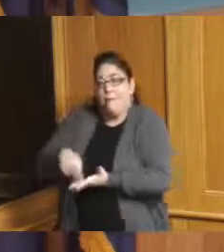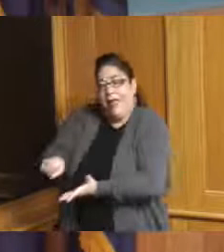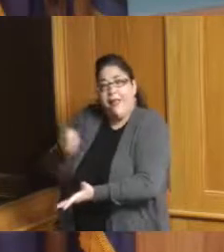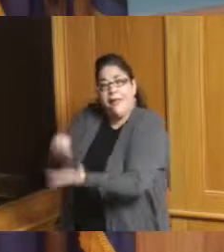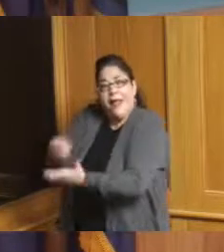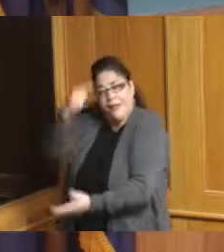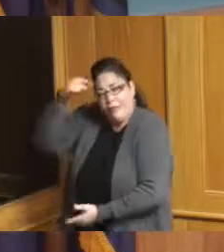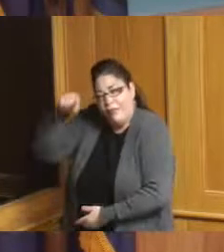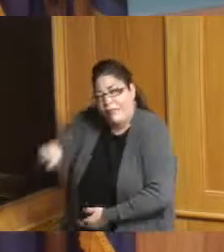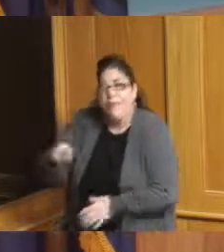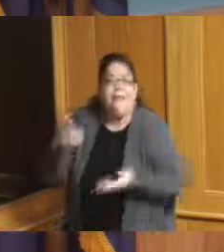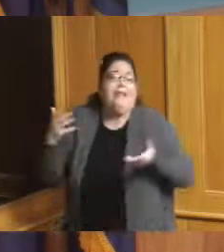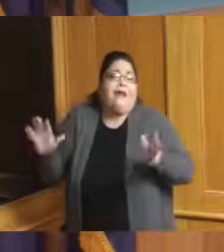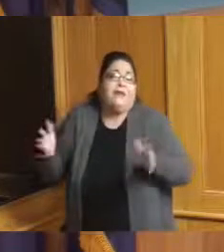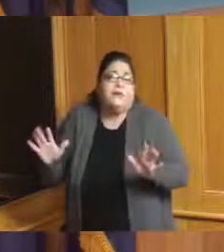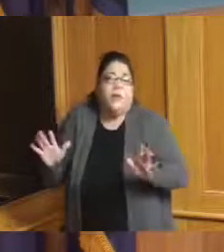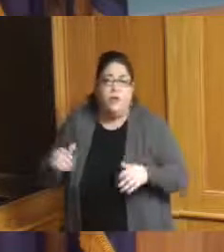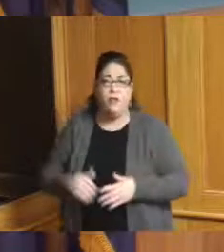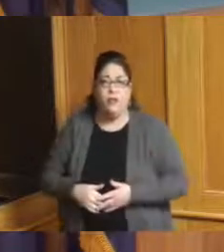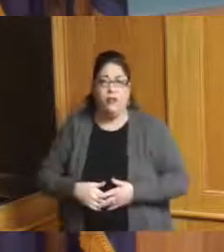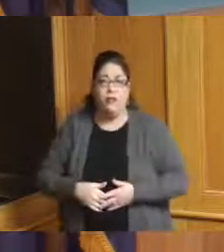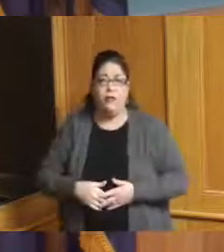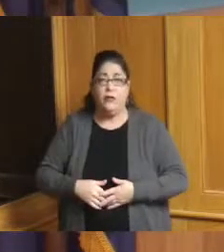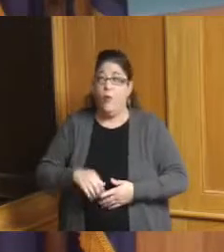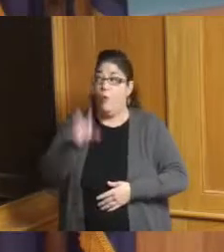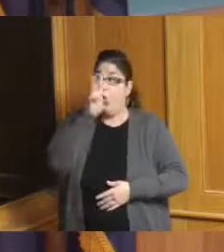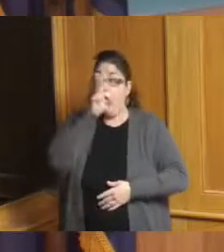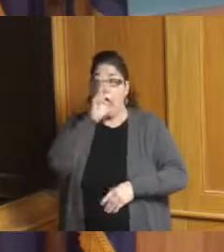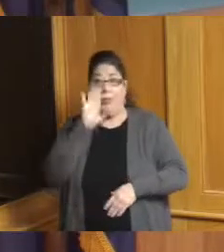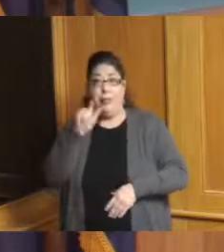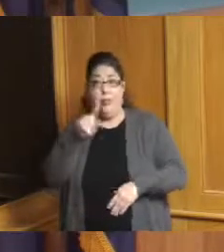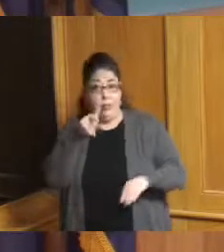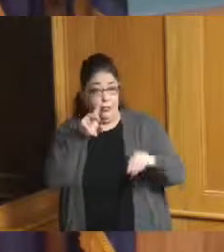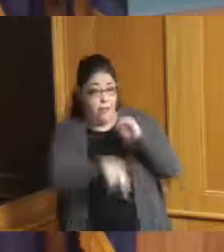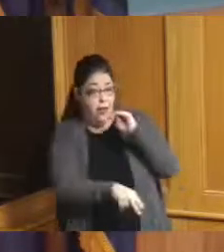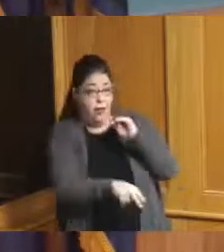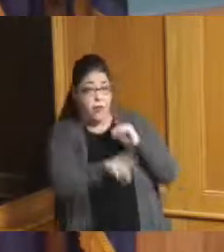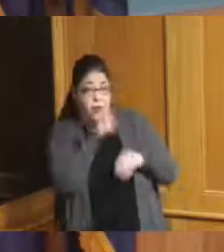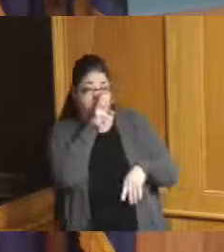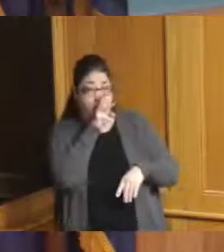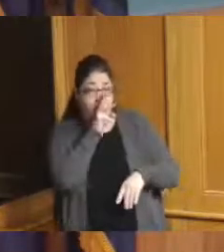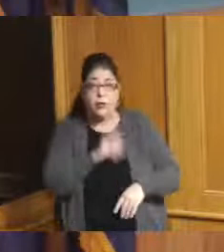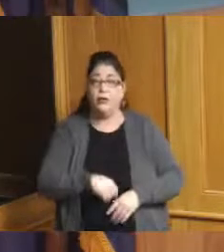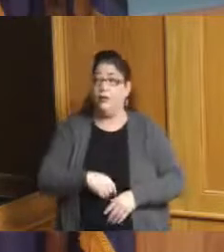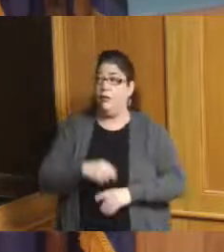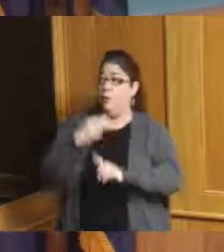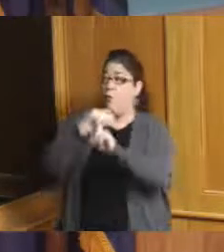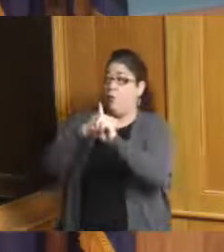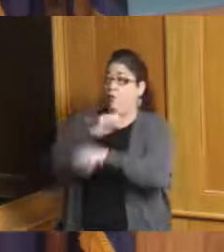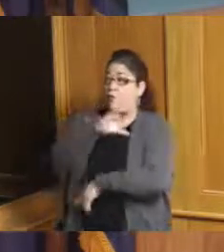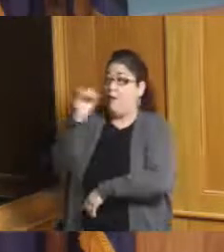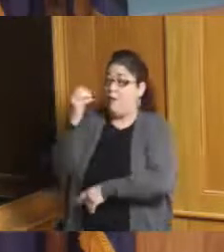emergency water being able to be cut off mortgage the mortgage company wants to be paid landlords